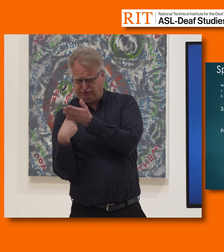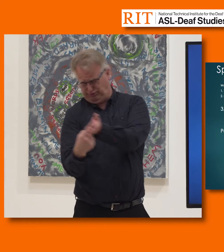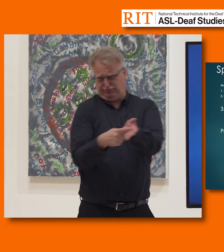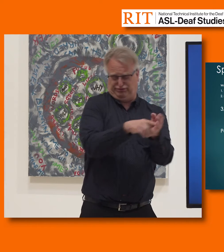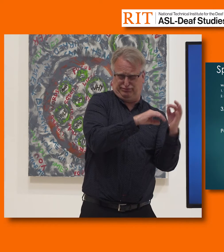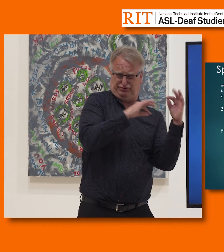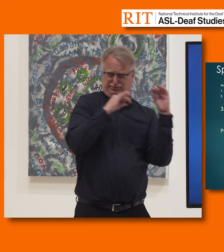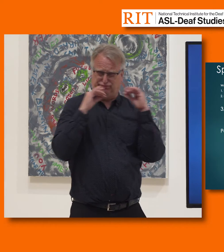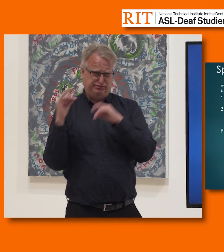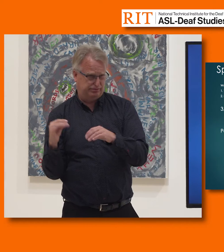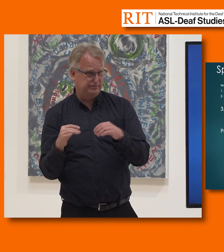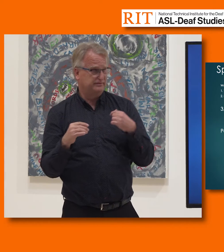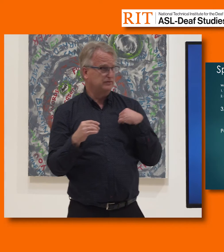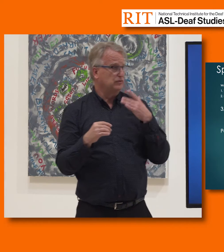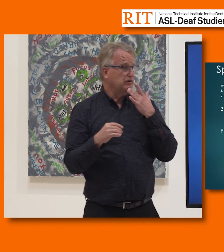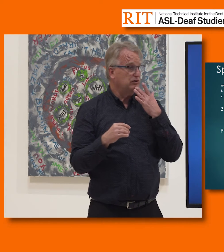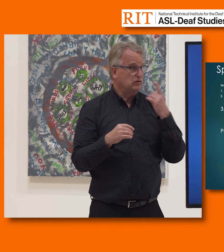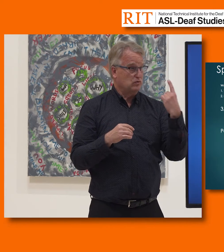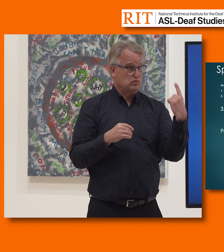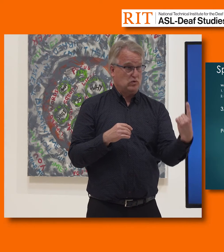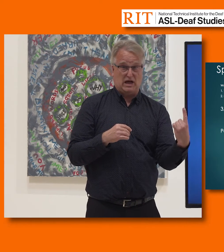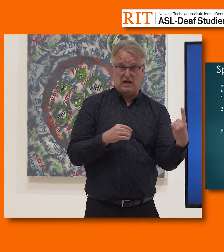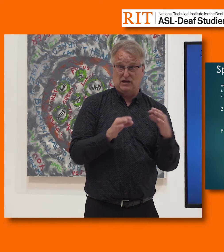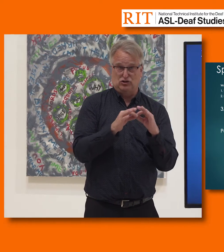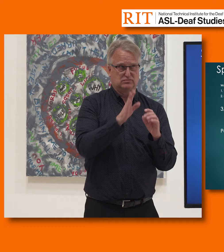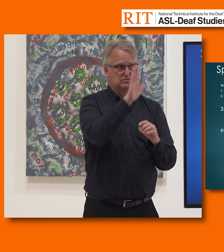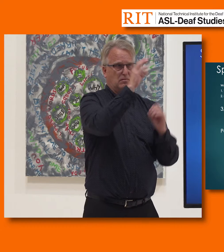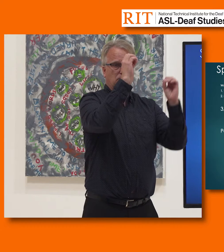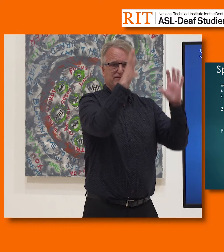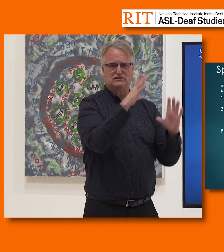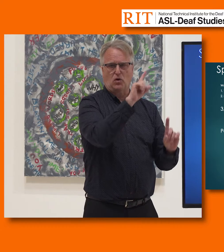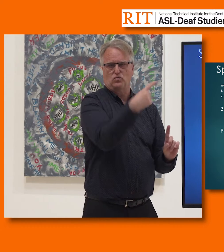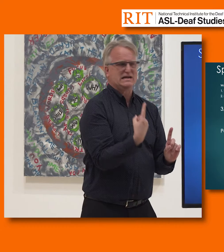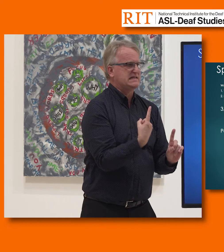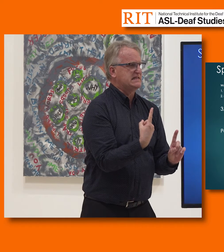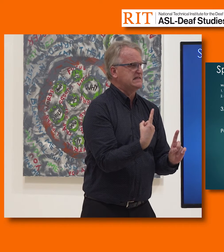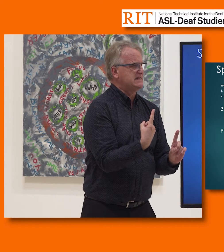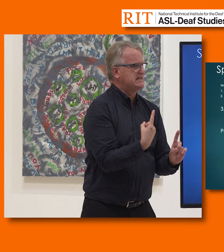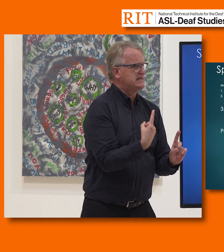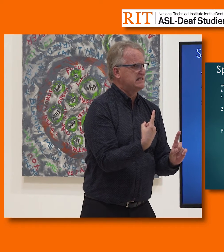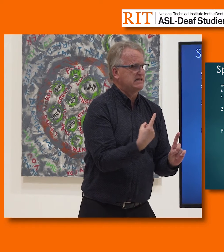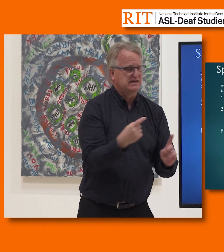Oftentimes, if you're in a very engaged, highly interactive environment,